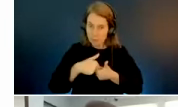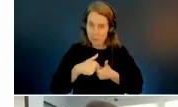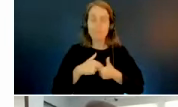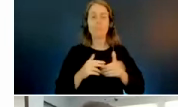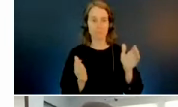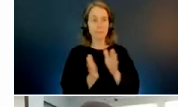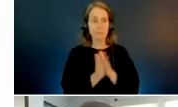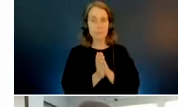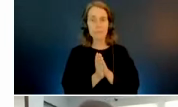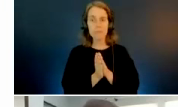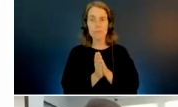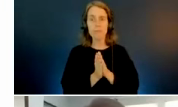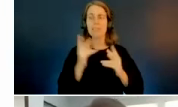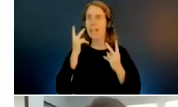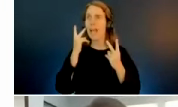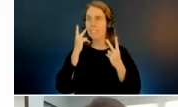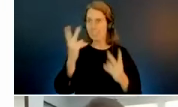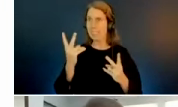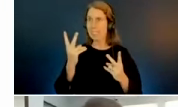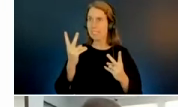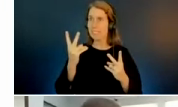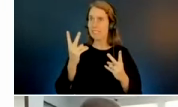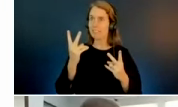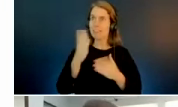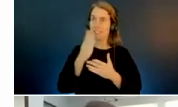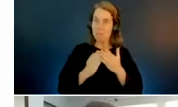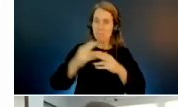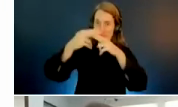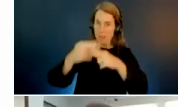i i see a lot of i see some familiar faces we have a small group